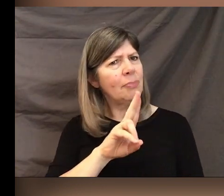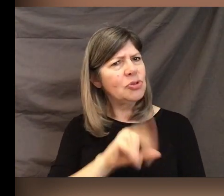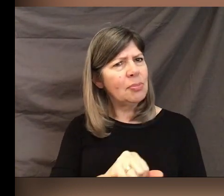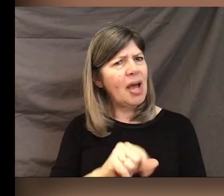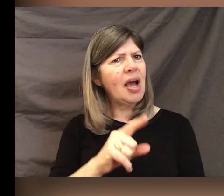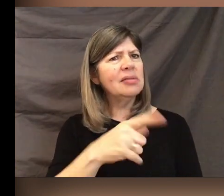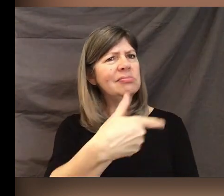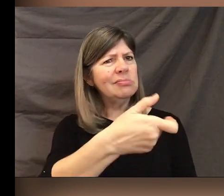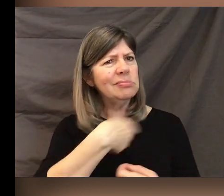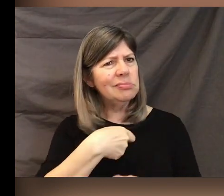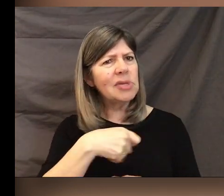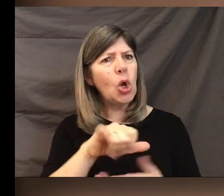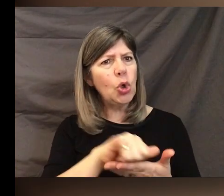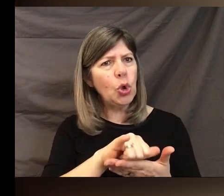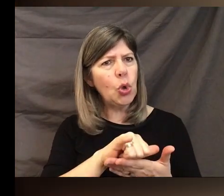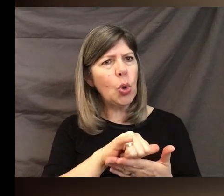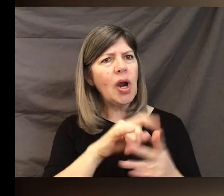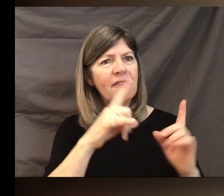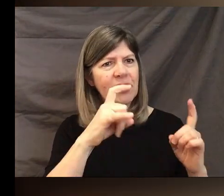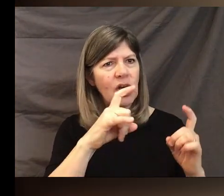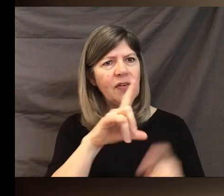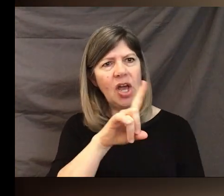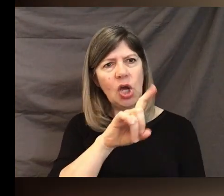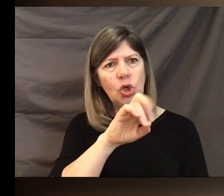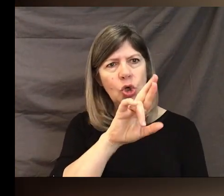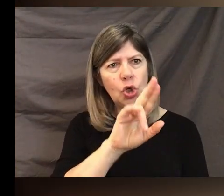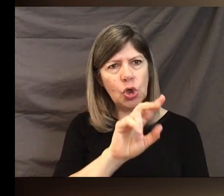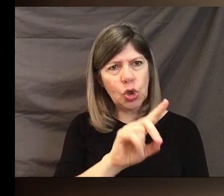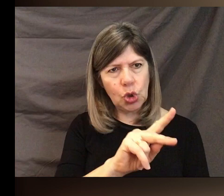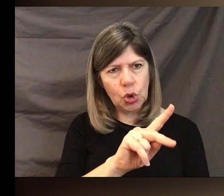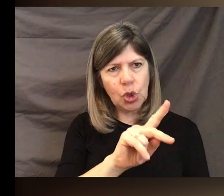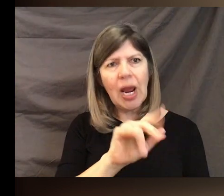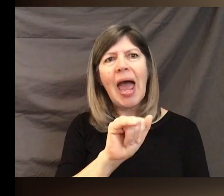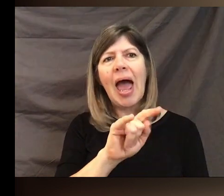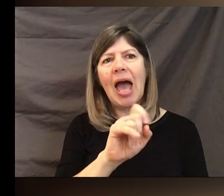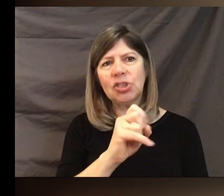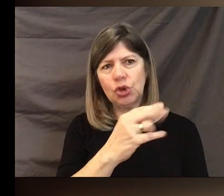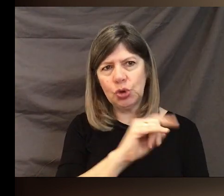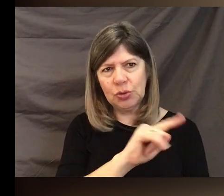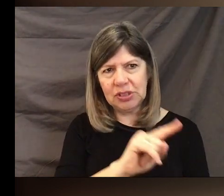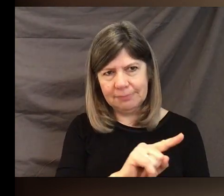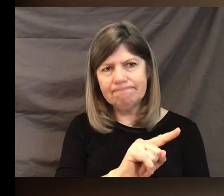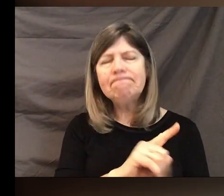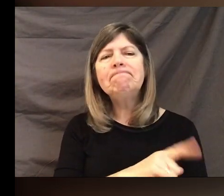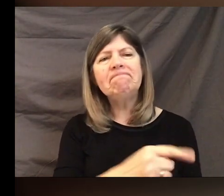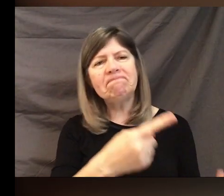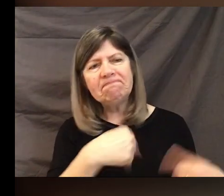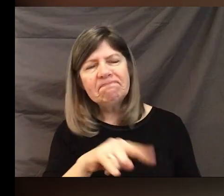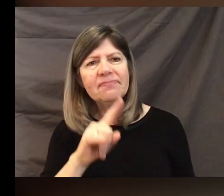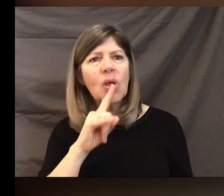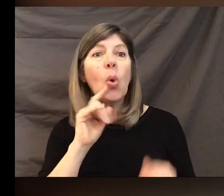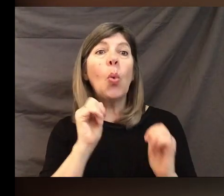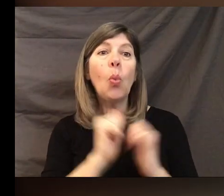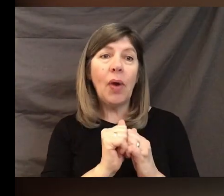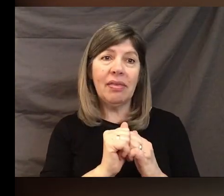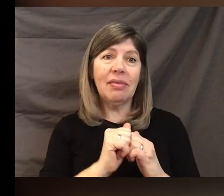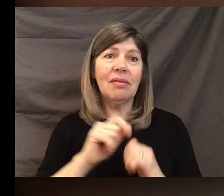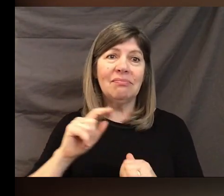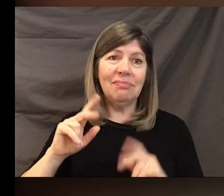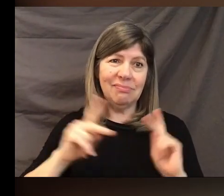Dirk Anschütz, and our community of individuals with disabilities, to collaborate on their own selfie photo shoot.